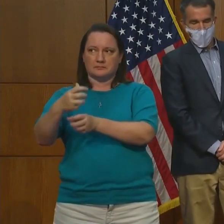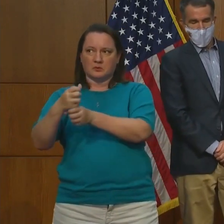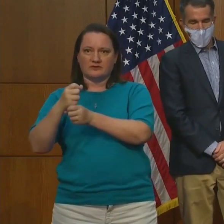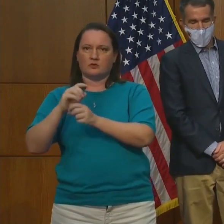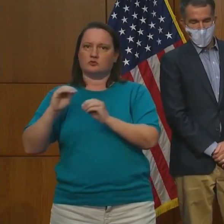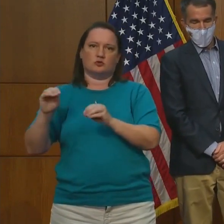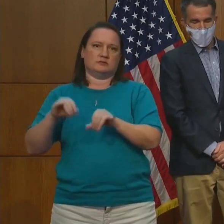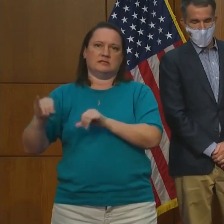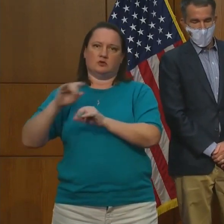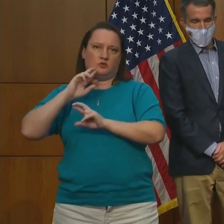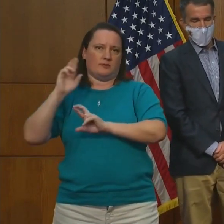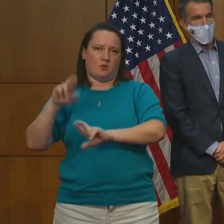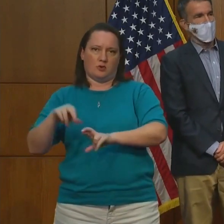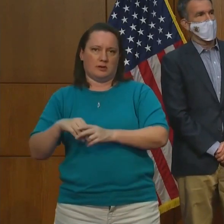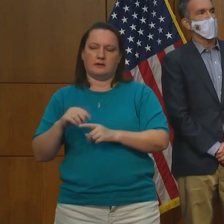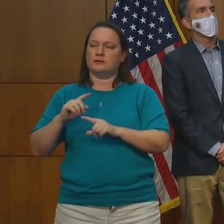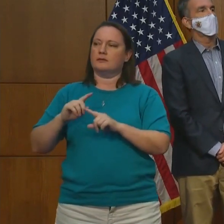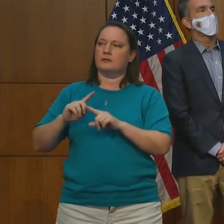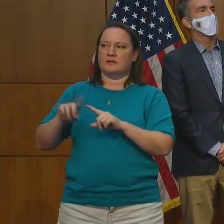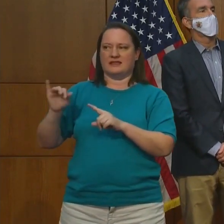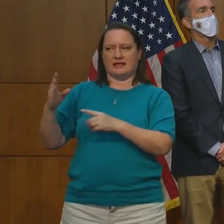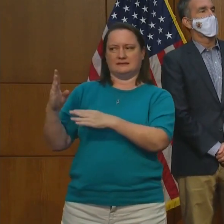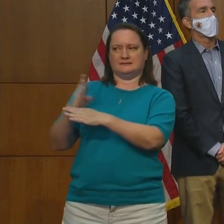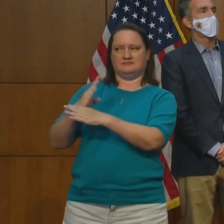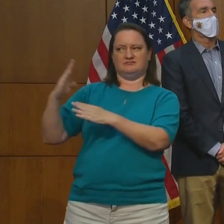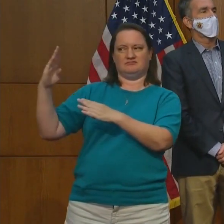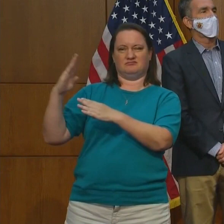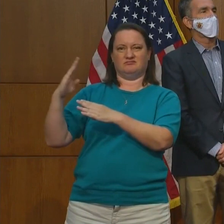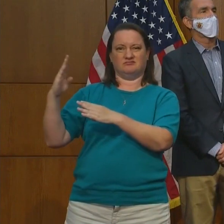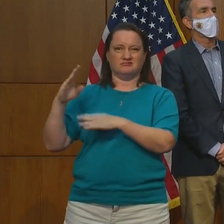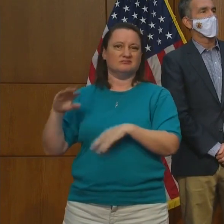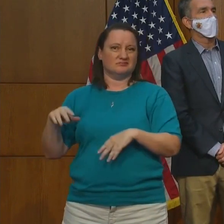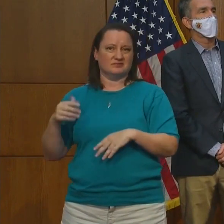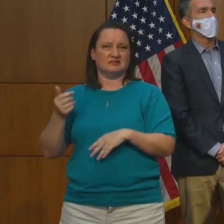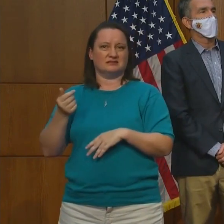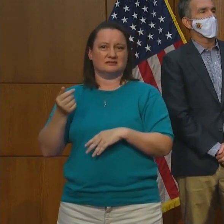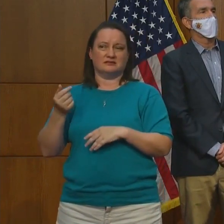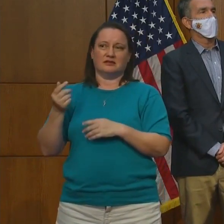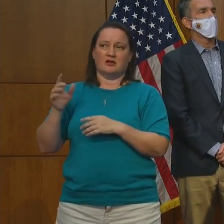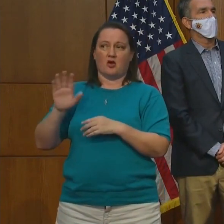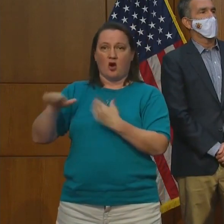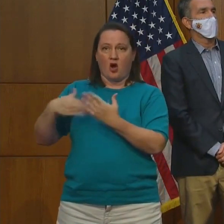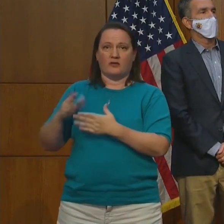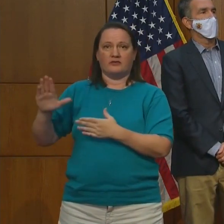THE TIME THAT THE SWAB IS RECEIVED SO THE MEASUREMENT IS A LITTLE BIT DIFFERENT THERE'S